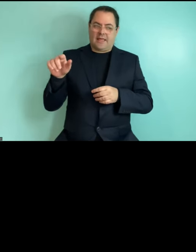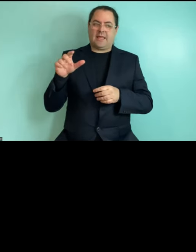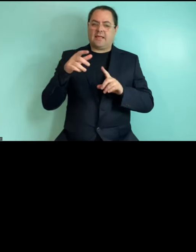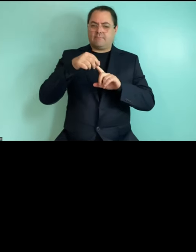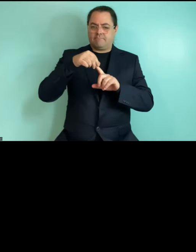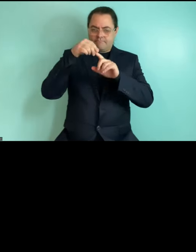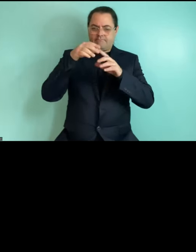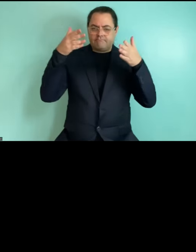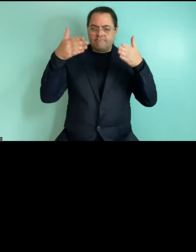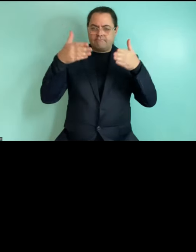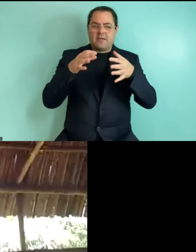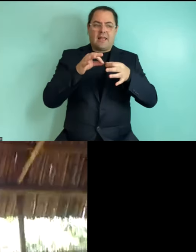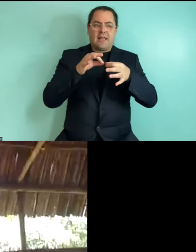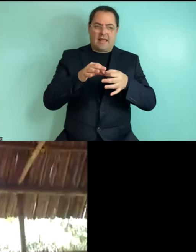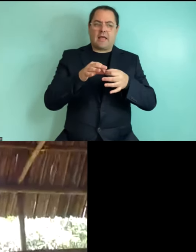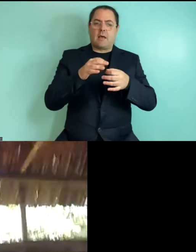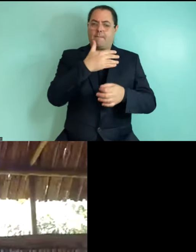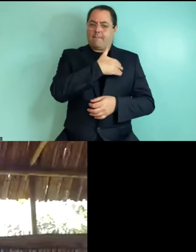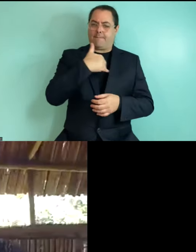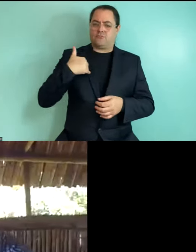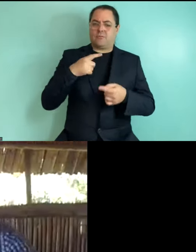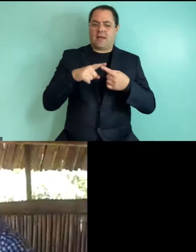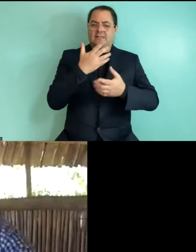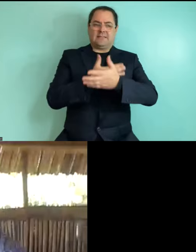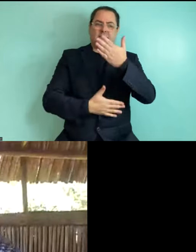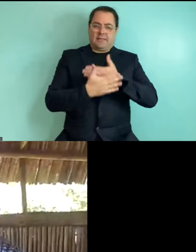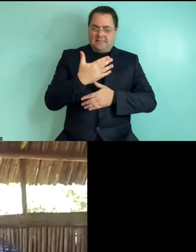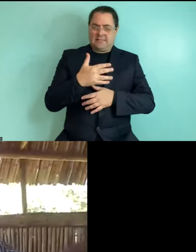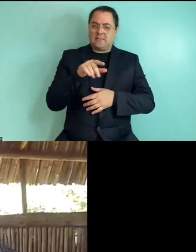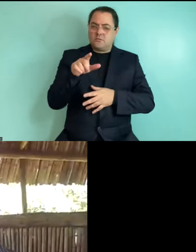business and disability network. 12:09:45 Could you share with us more about